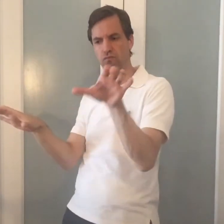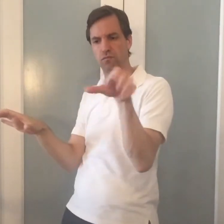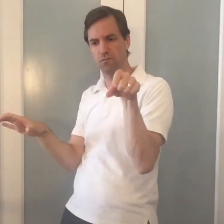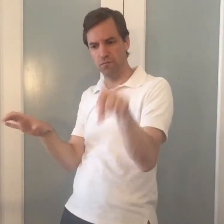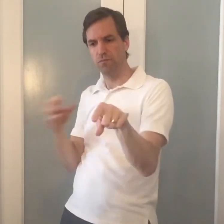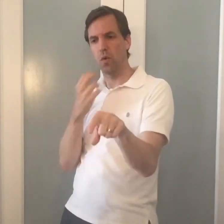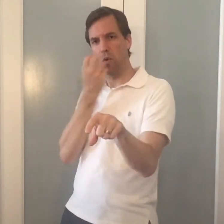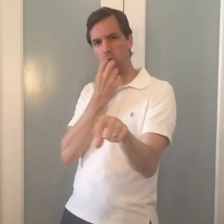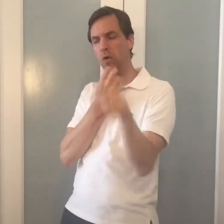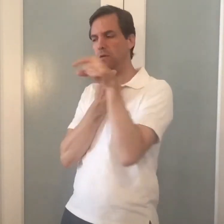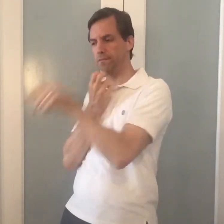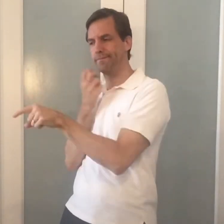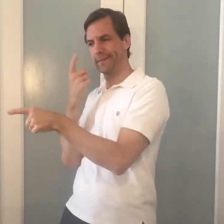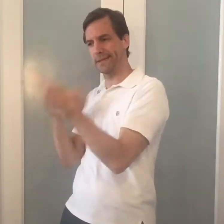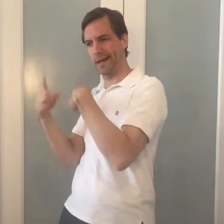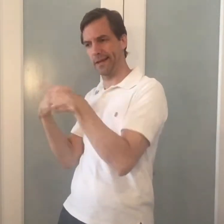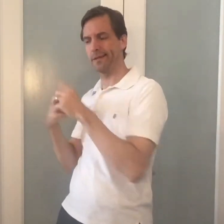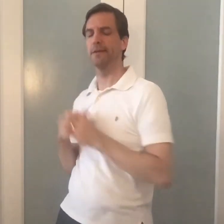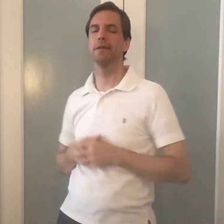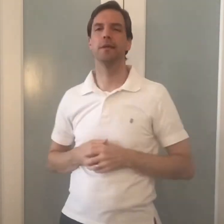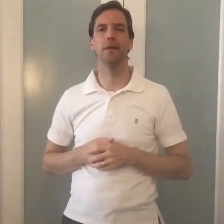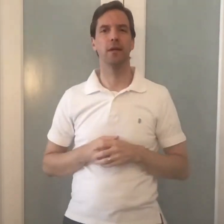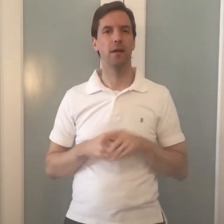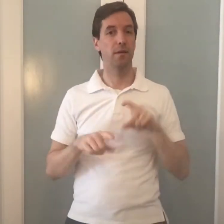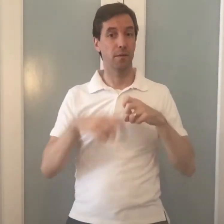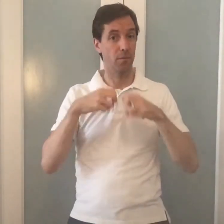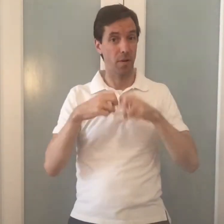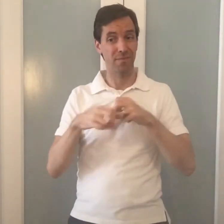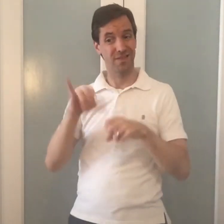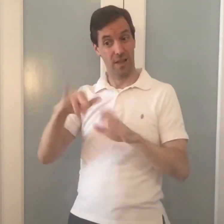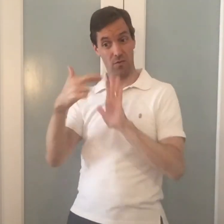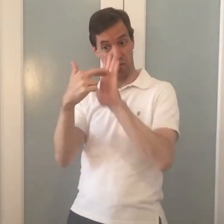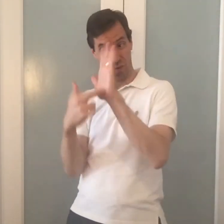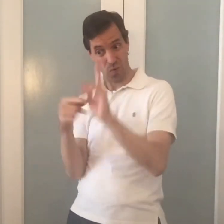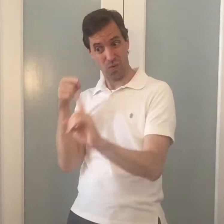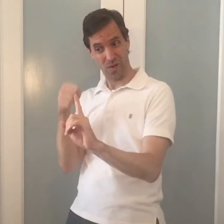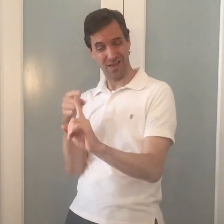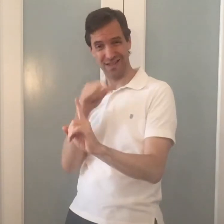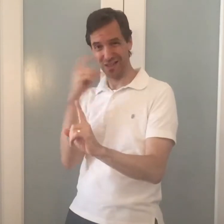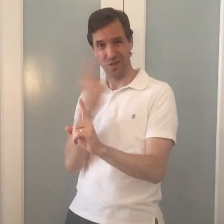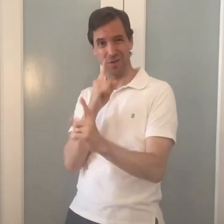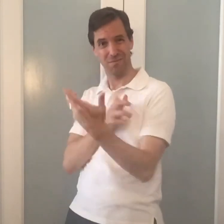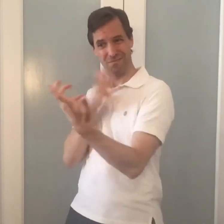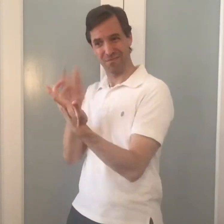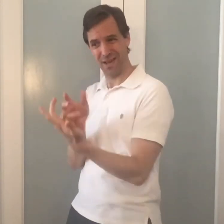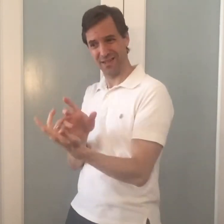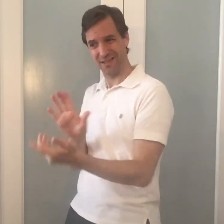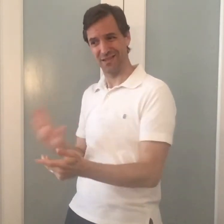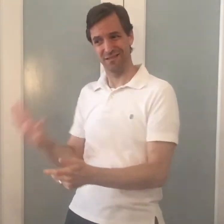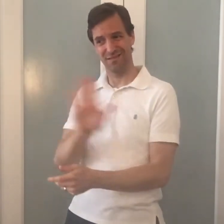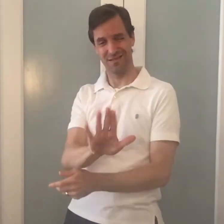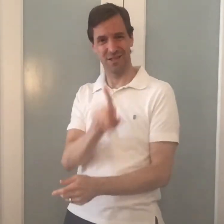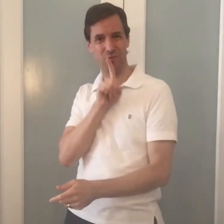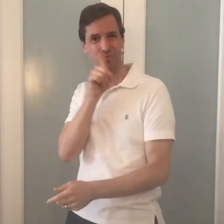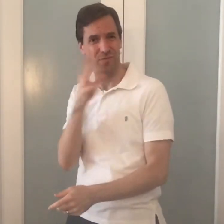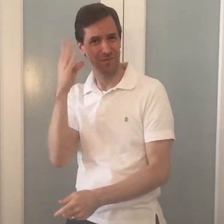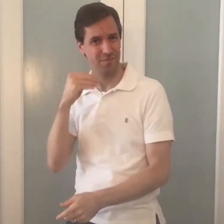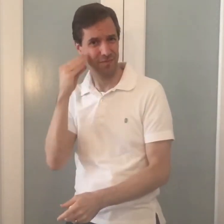discretion of how they want to make that distinction between "oral" and "signing" kids. But the problem is whatever rule that researcher makes may not really